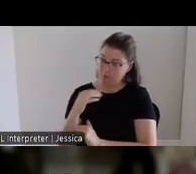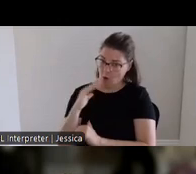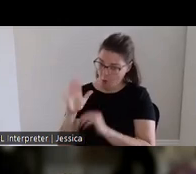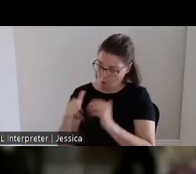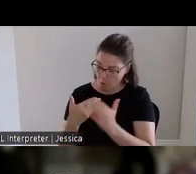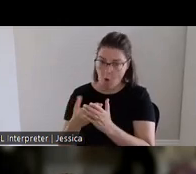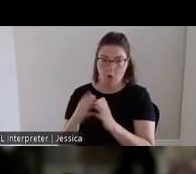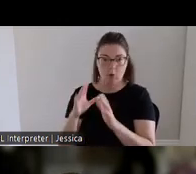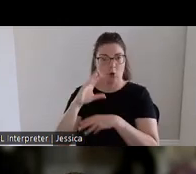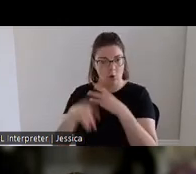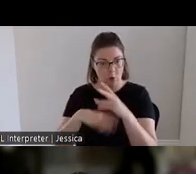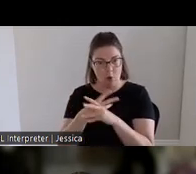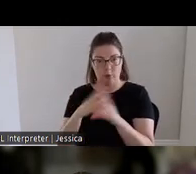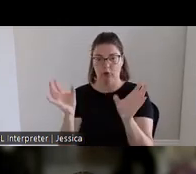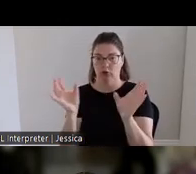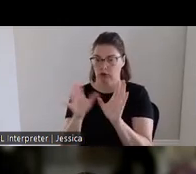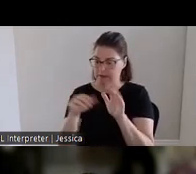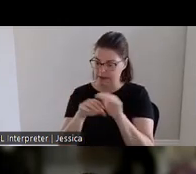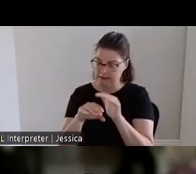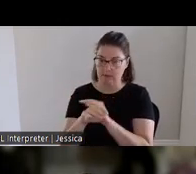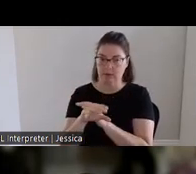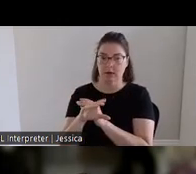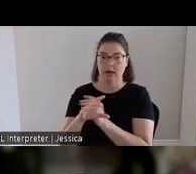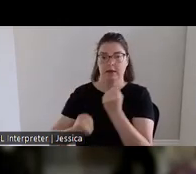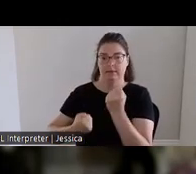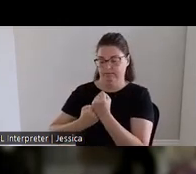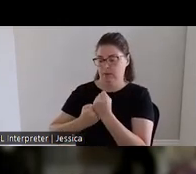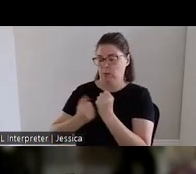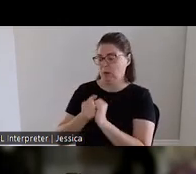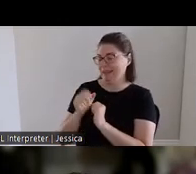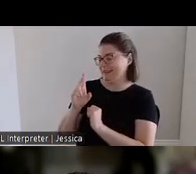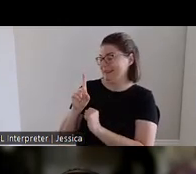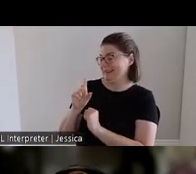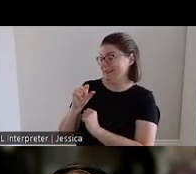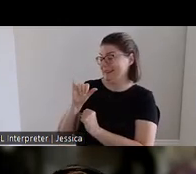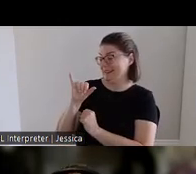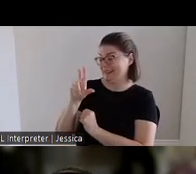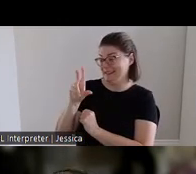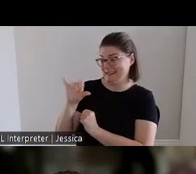Certified Accessible, and that’s backed by the DAISY Consortium. So this is something that you